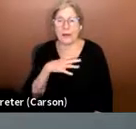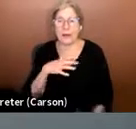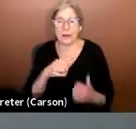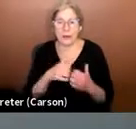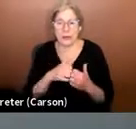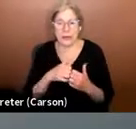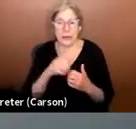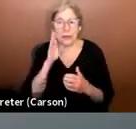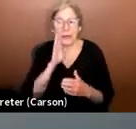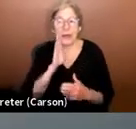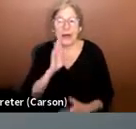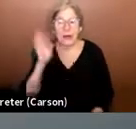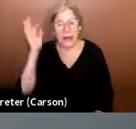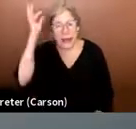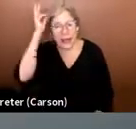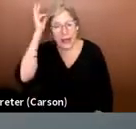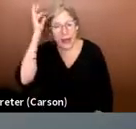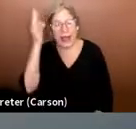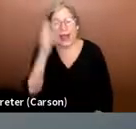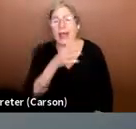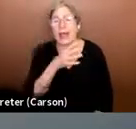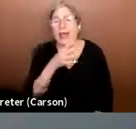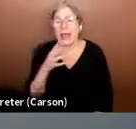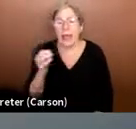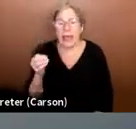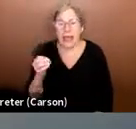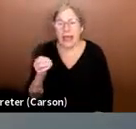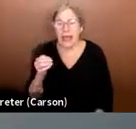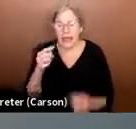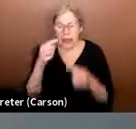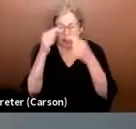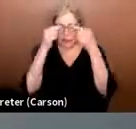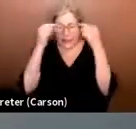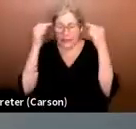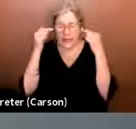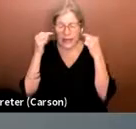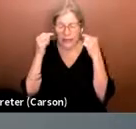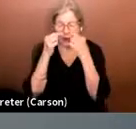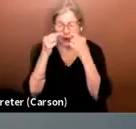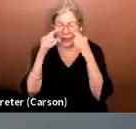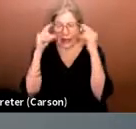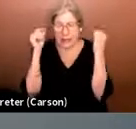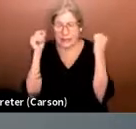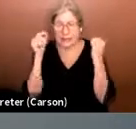hair and rectangular GLAS s. I am also the